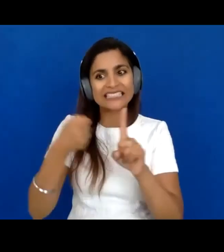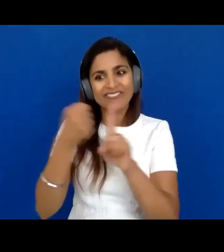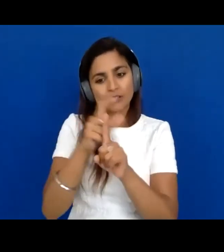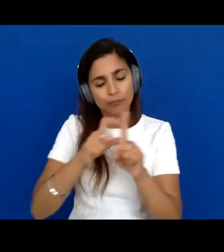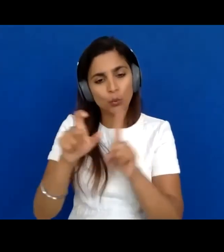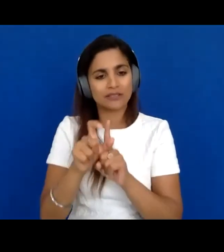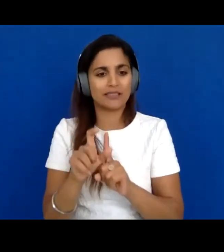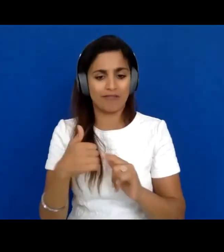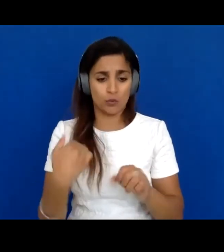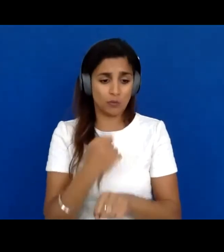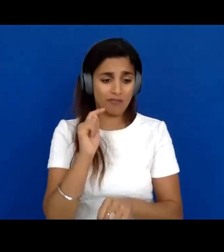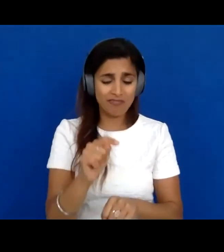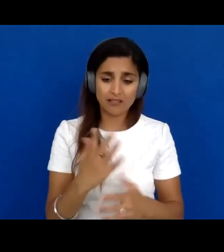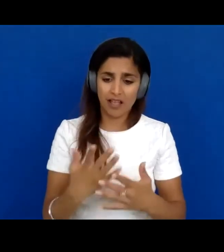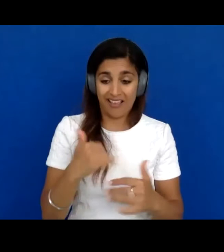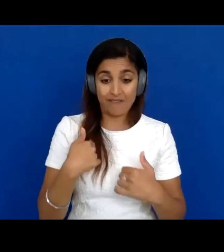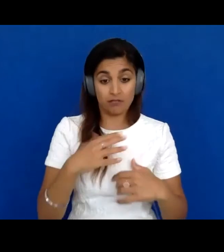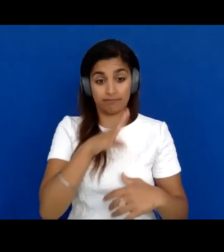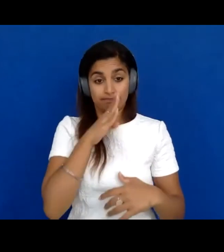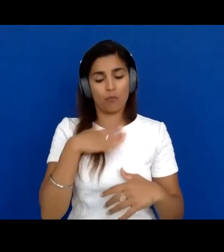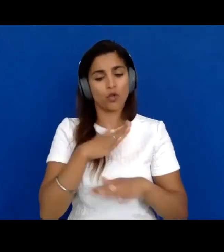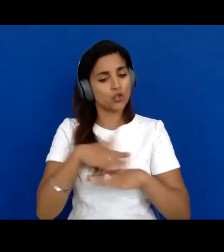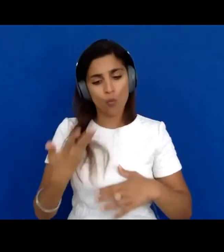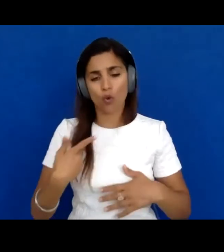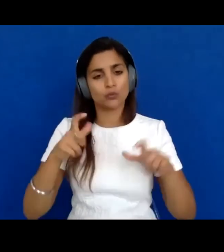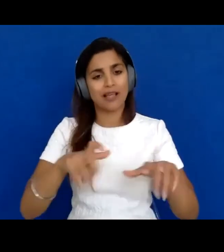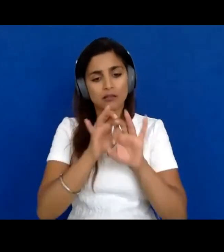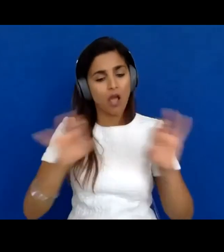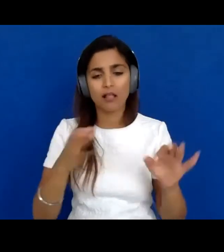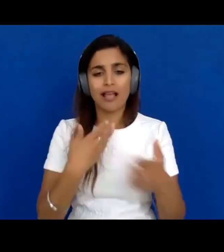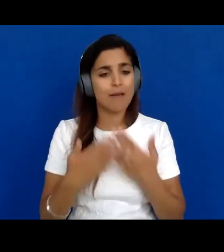act of not staying silent anymore thank you